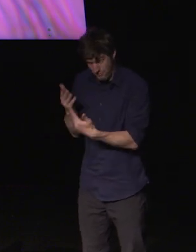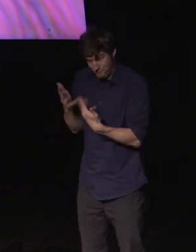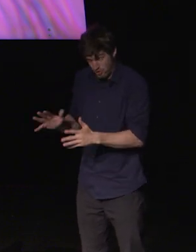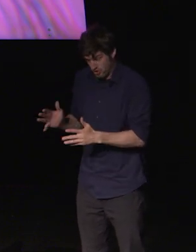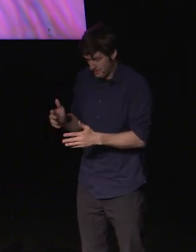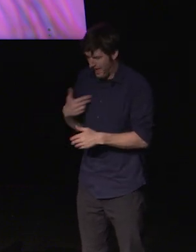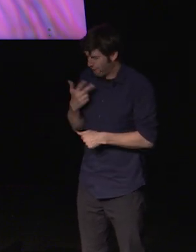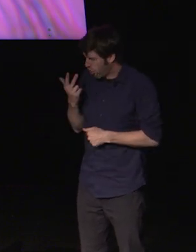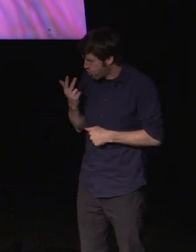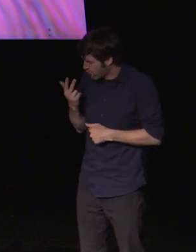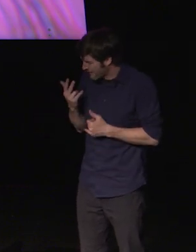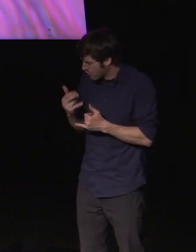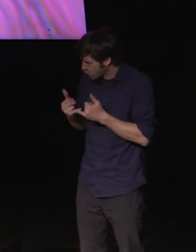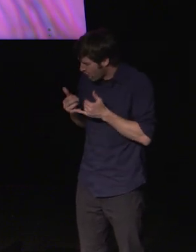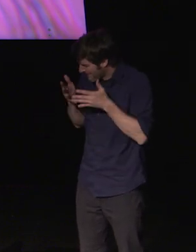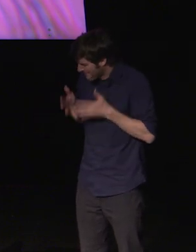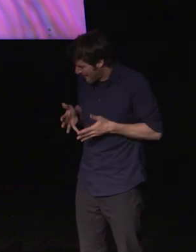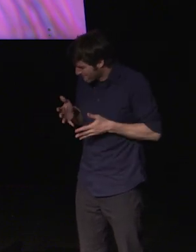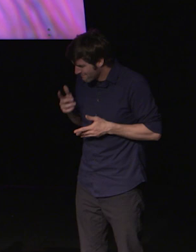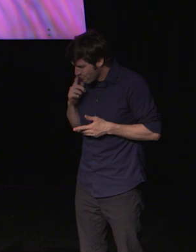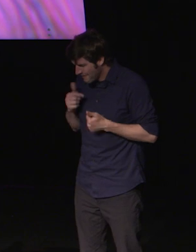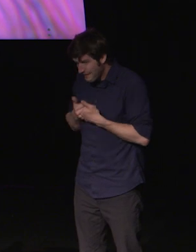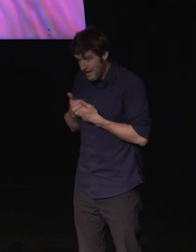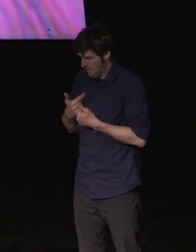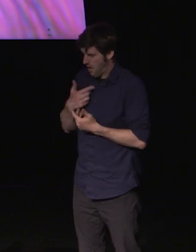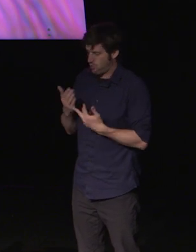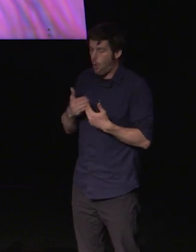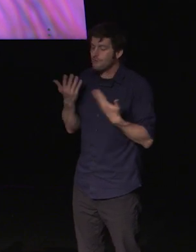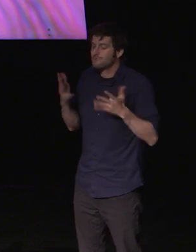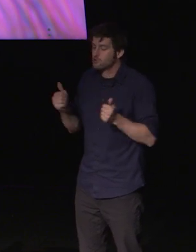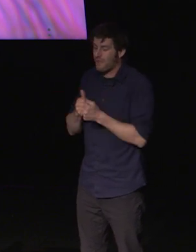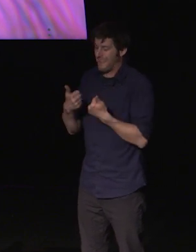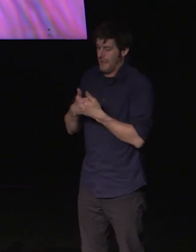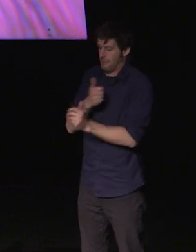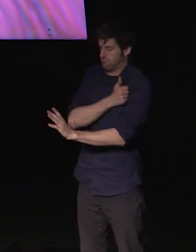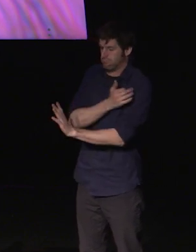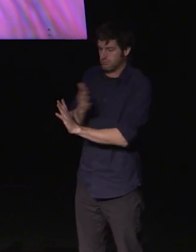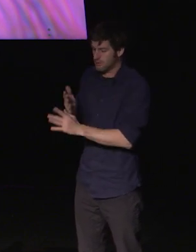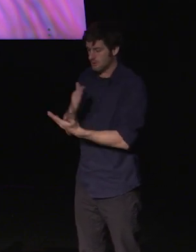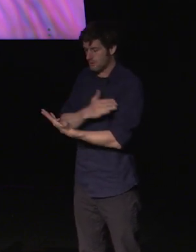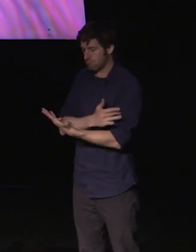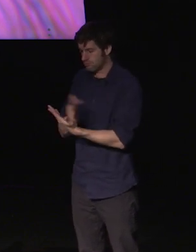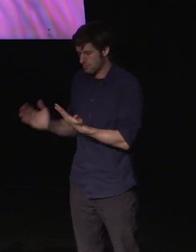within the story. And so not only to be able to complete a story that I fell in love with and became emotional with,